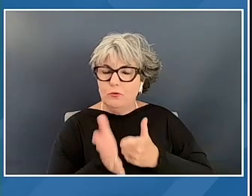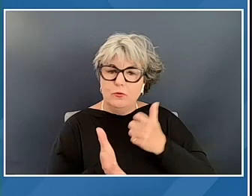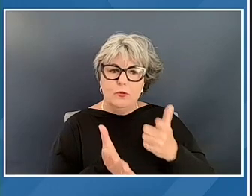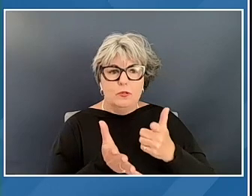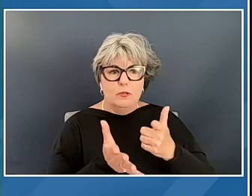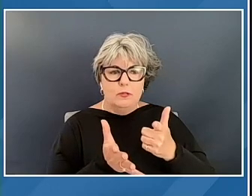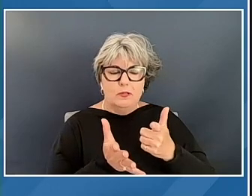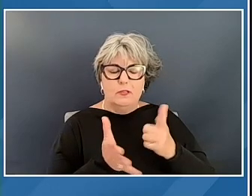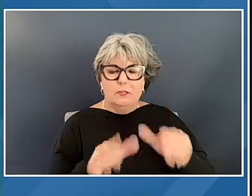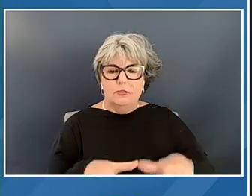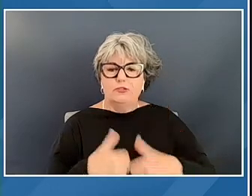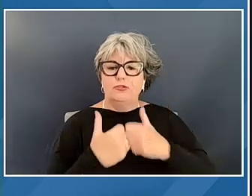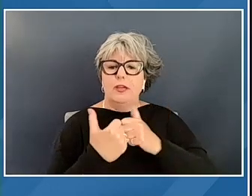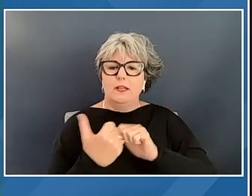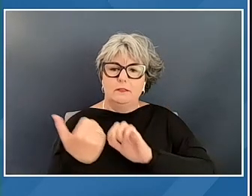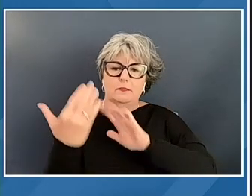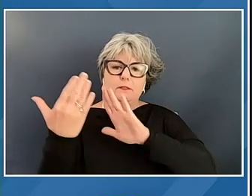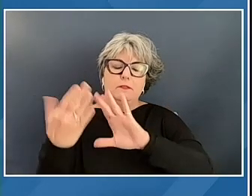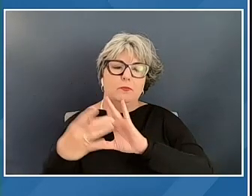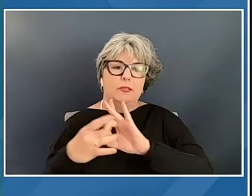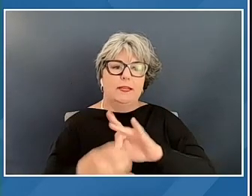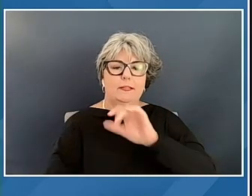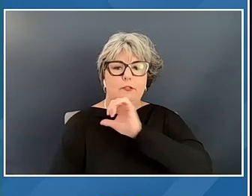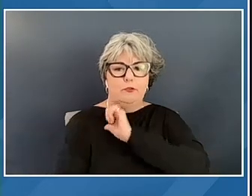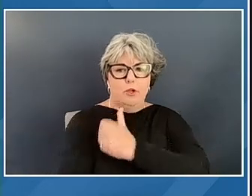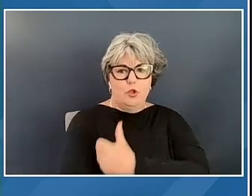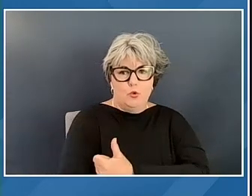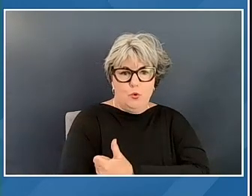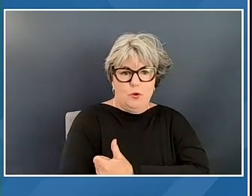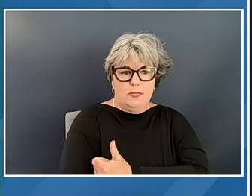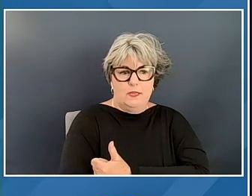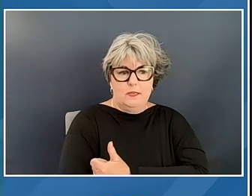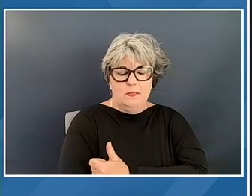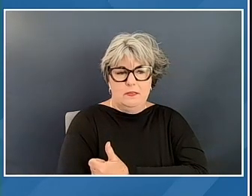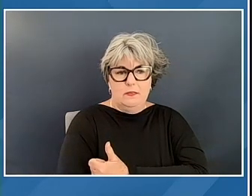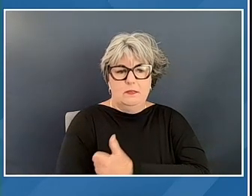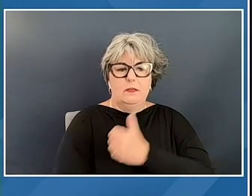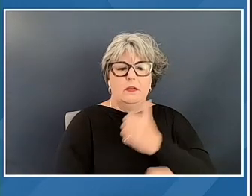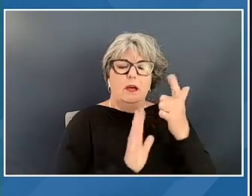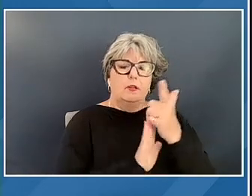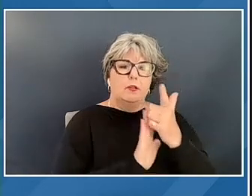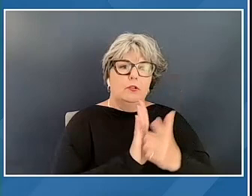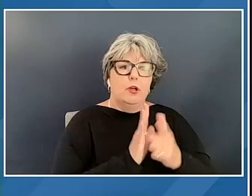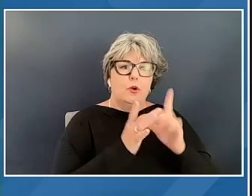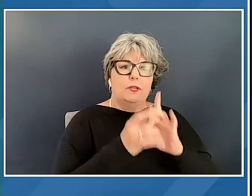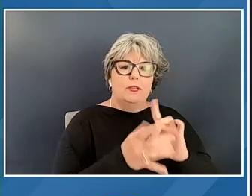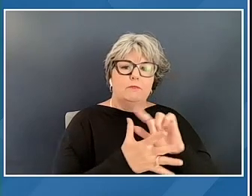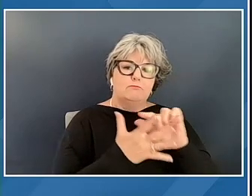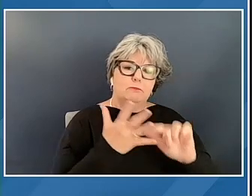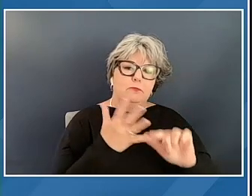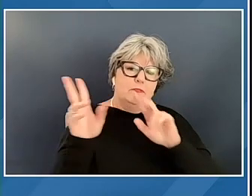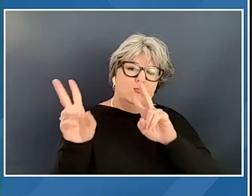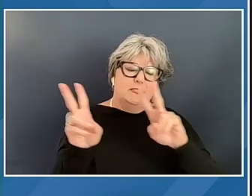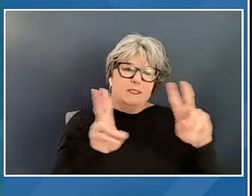have in relation to the authority which they're pointing to under the law related to these topics. You know, it's useful for the committee to